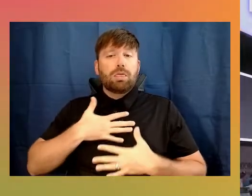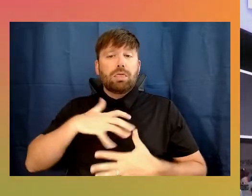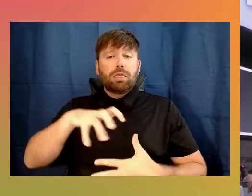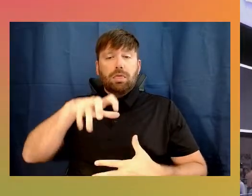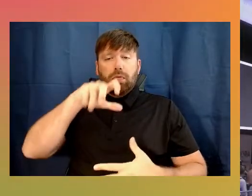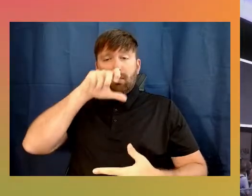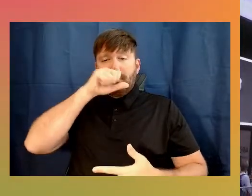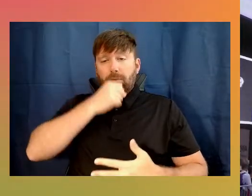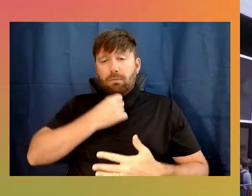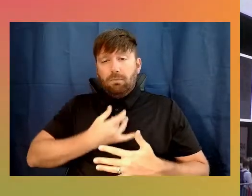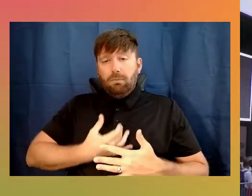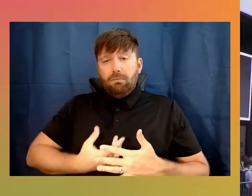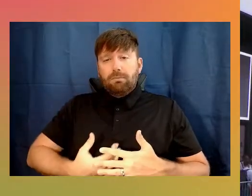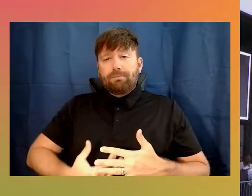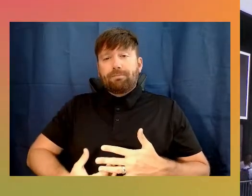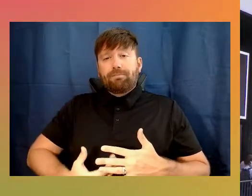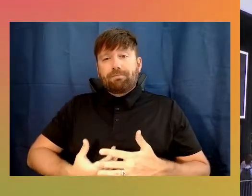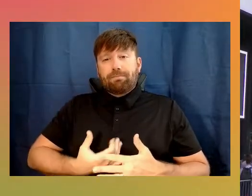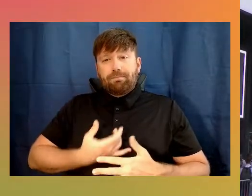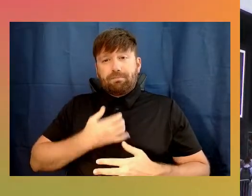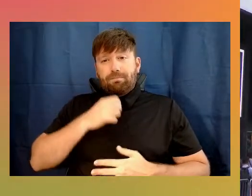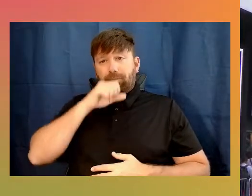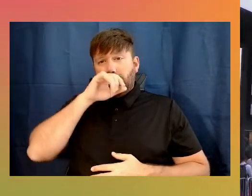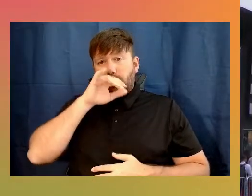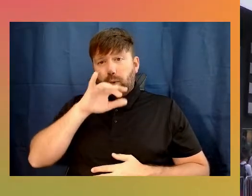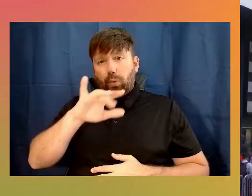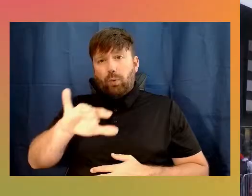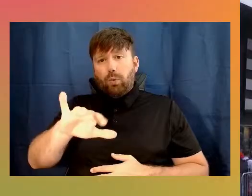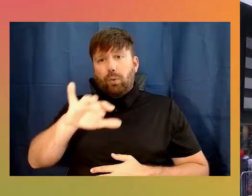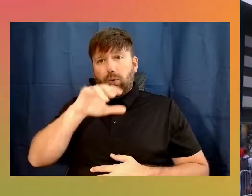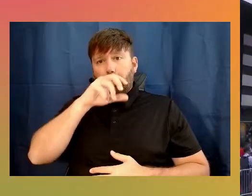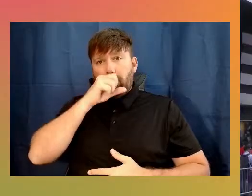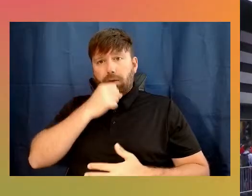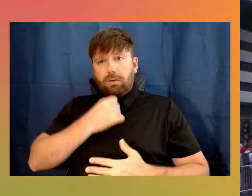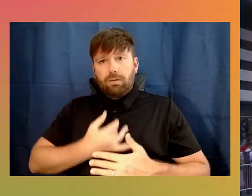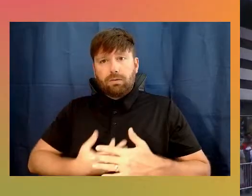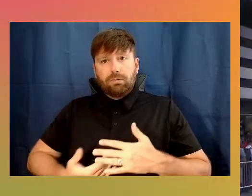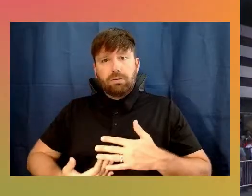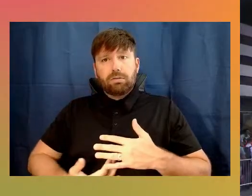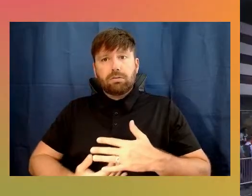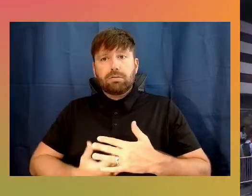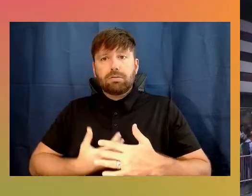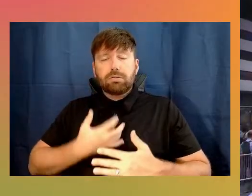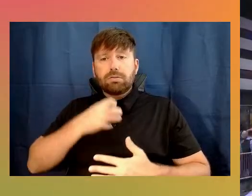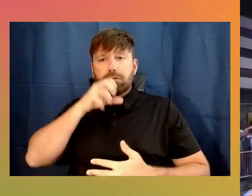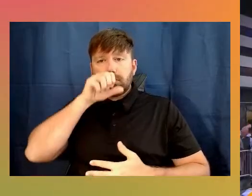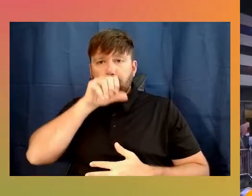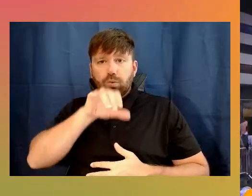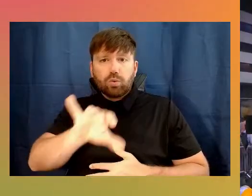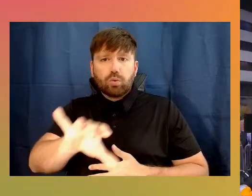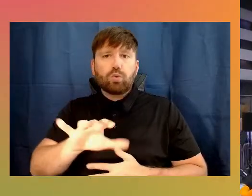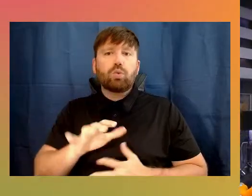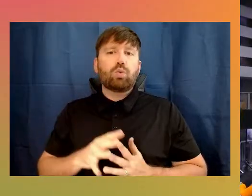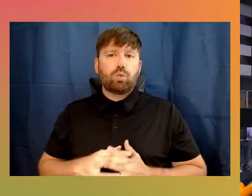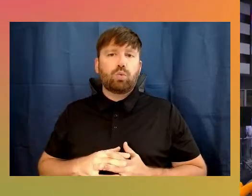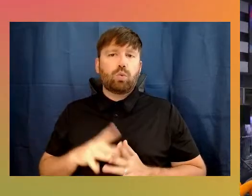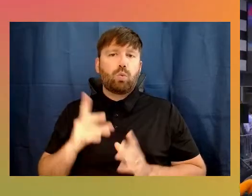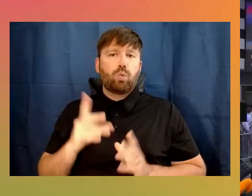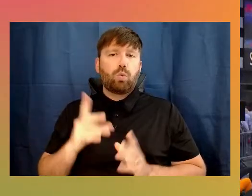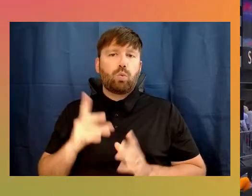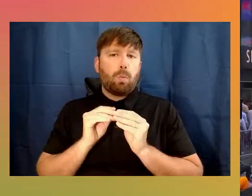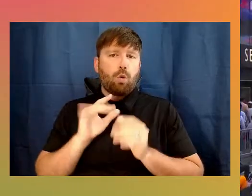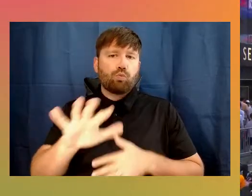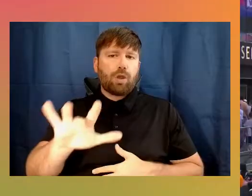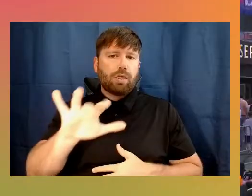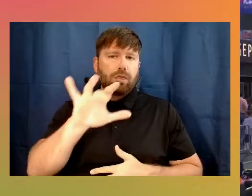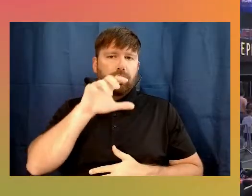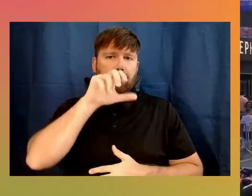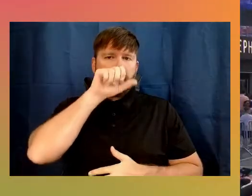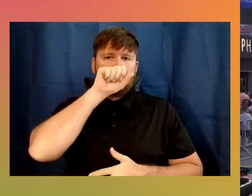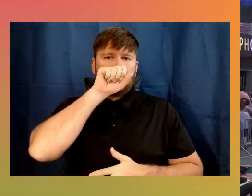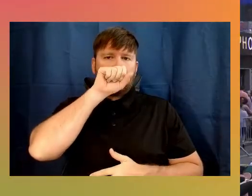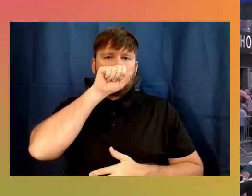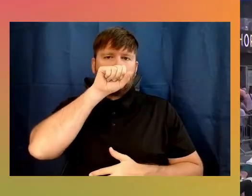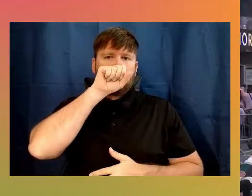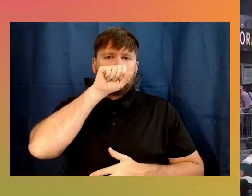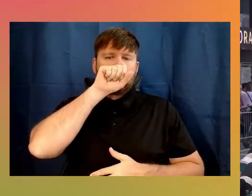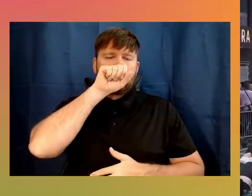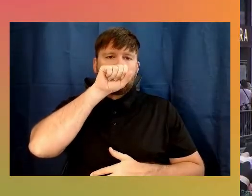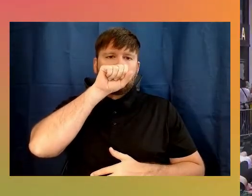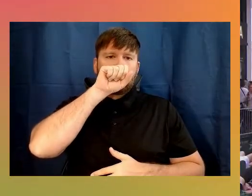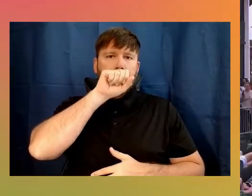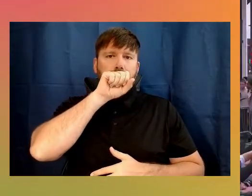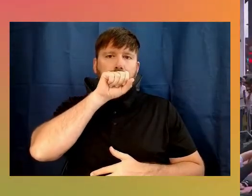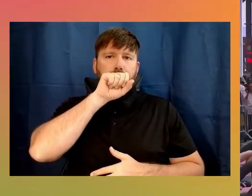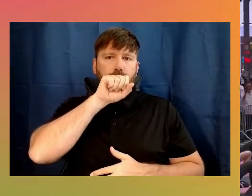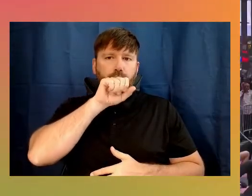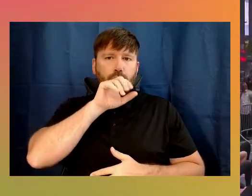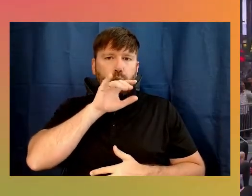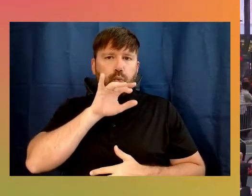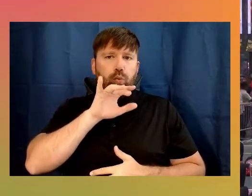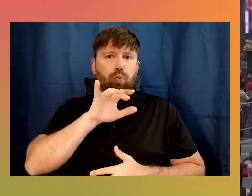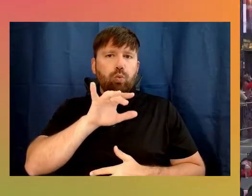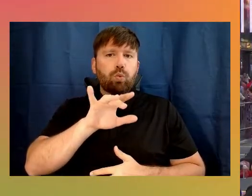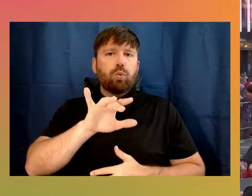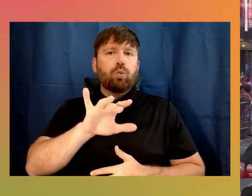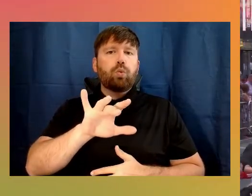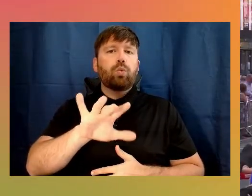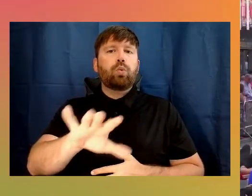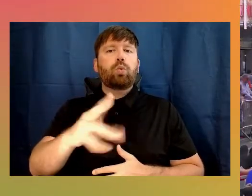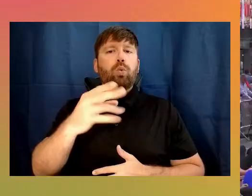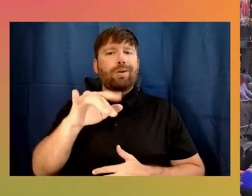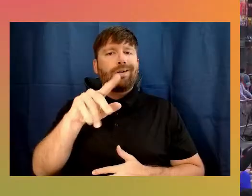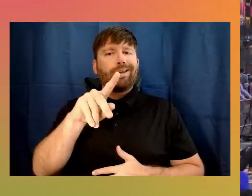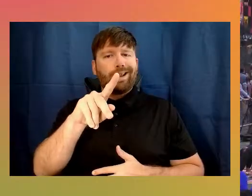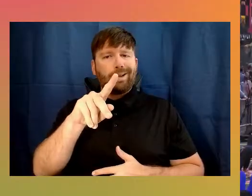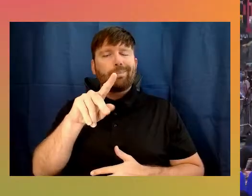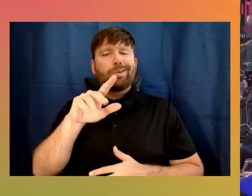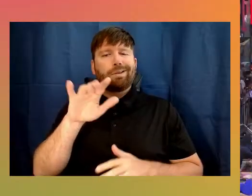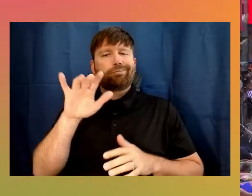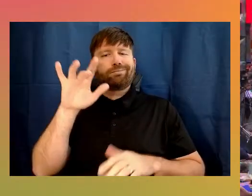DEEP, FULL BELLY BREATHS HERE.